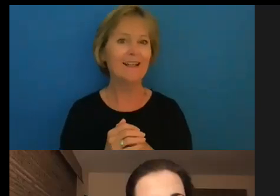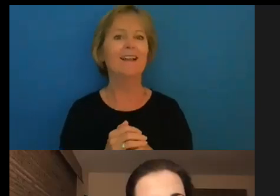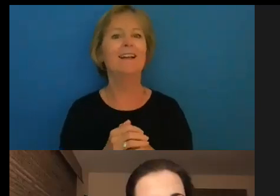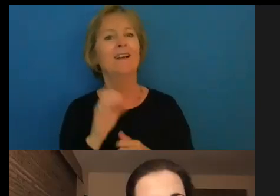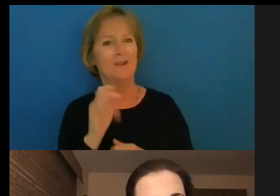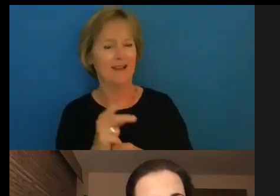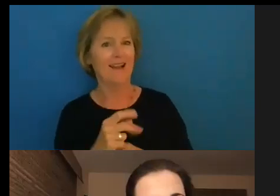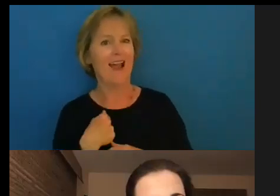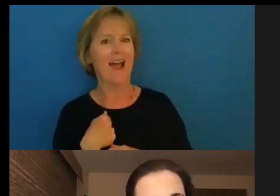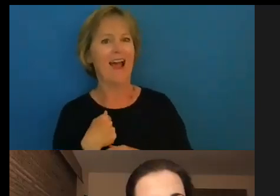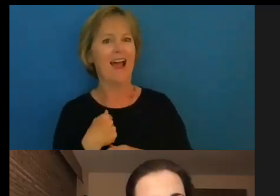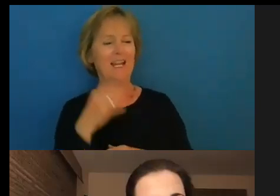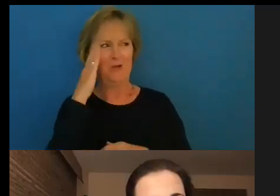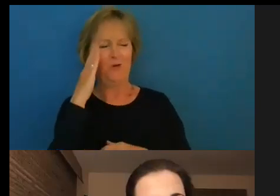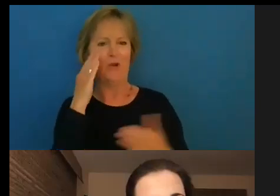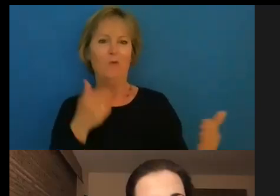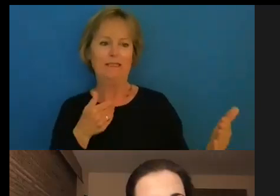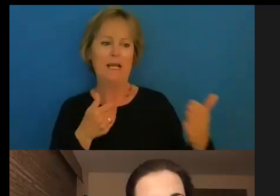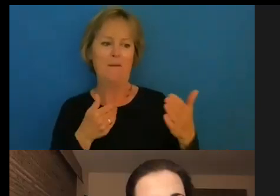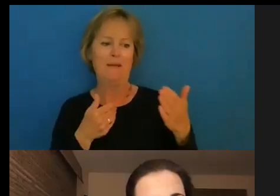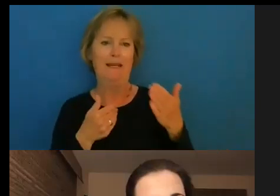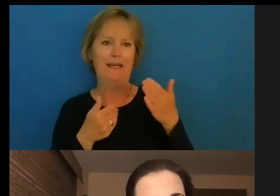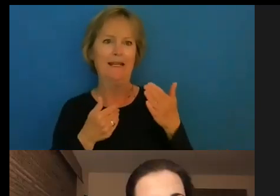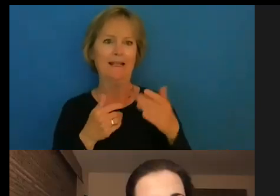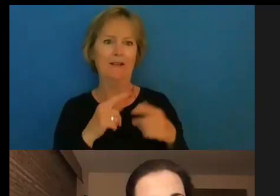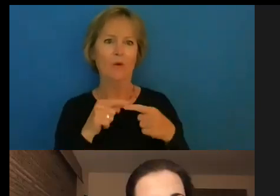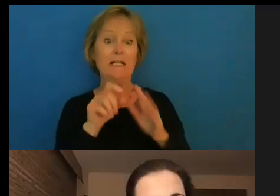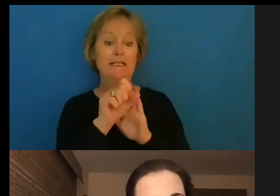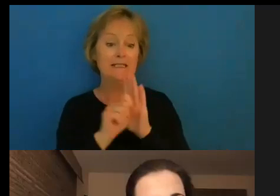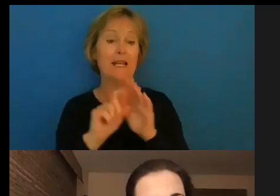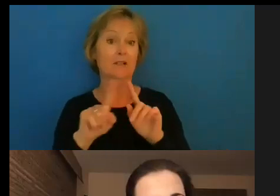Okay uhm, I knew it was coming when they started issuing the stay at home orders